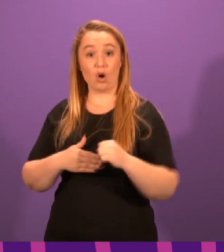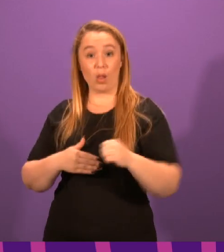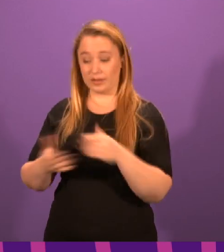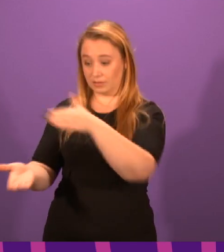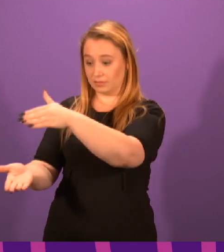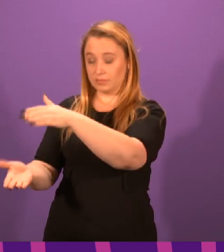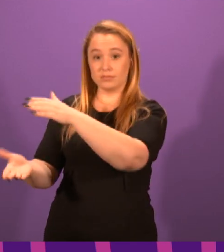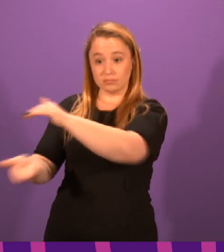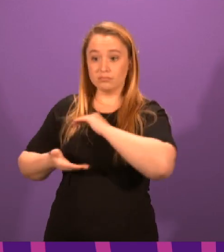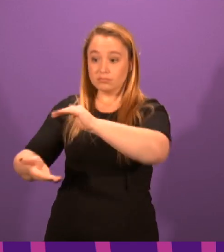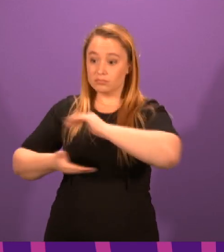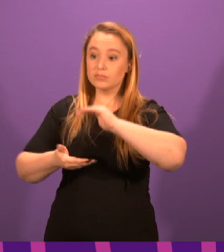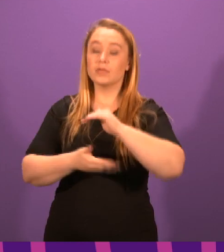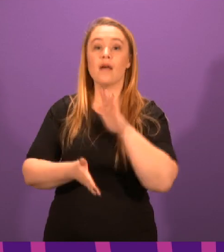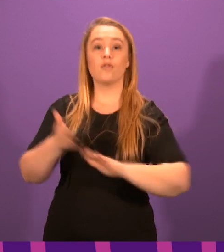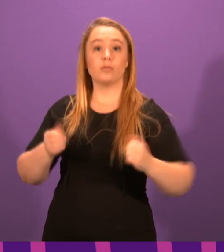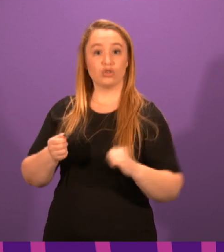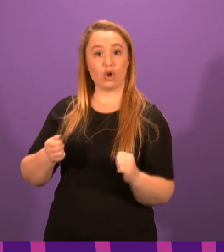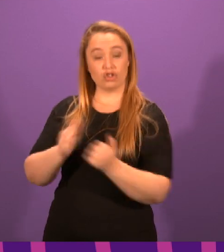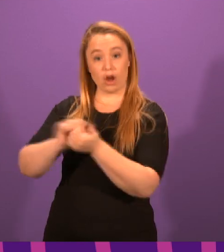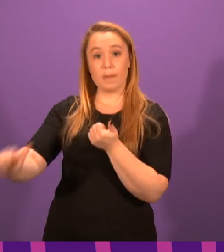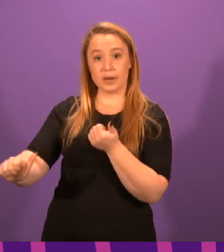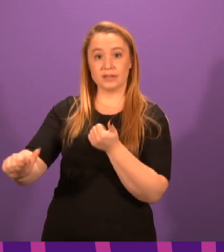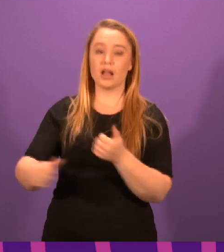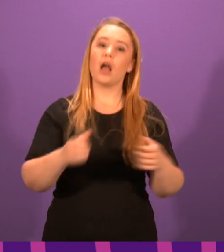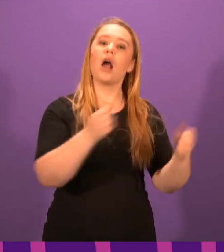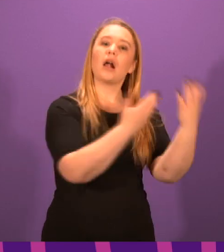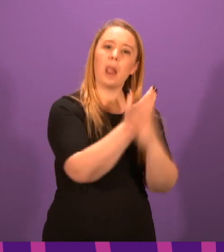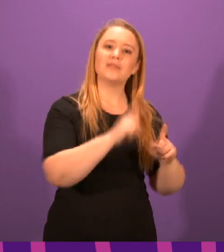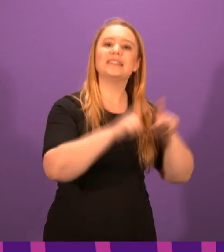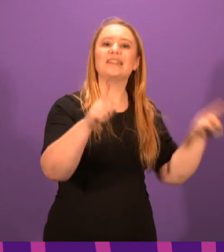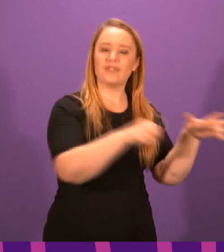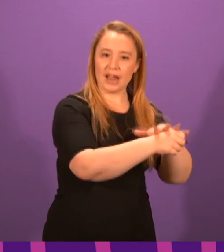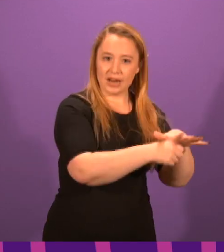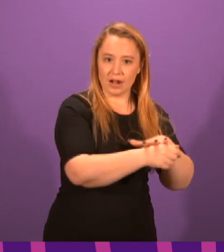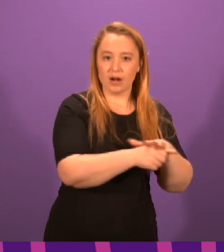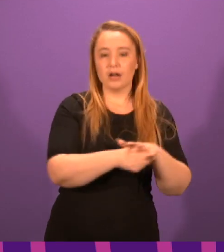through Scottish companies. That includes not just the demand from the health service, but the demand